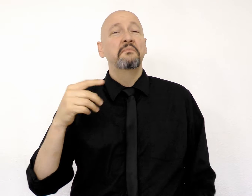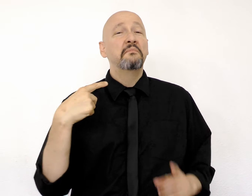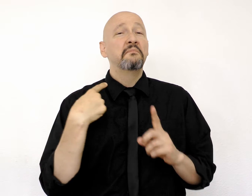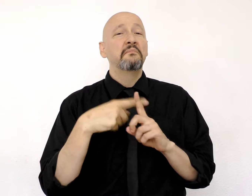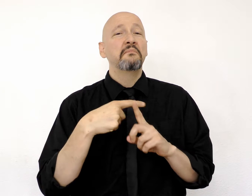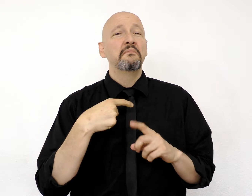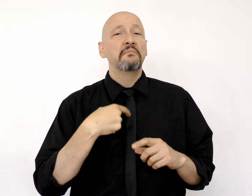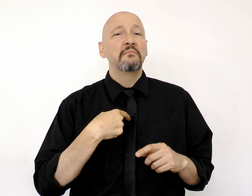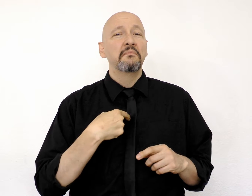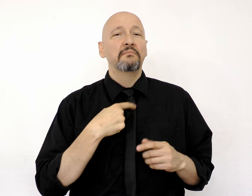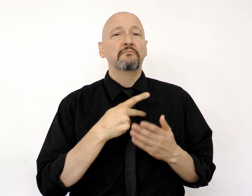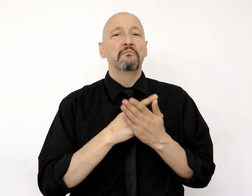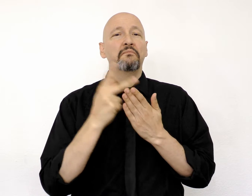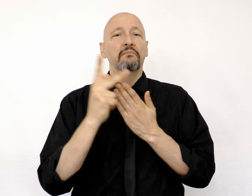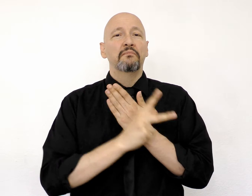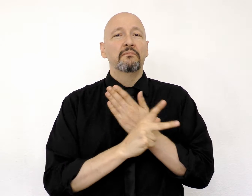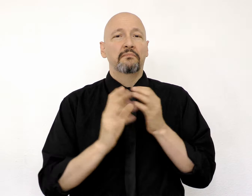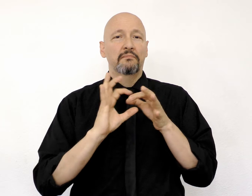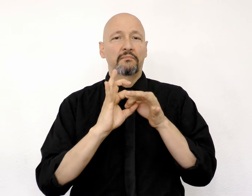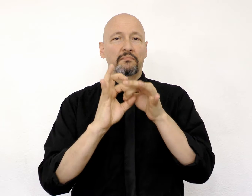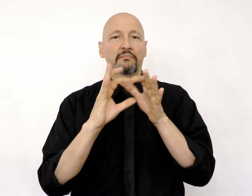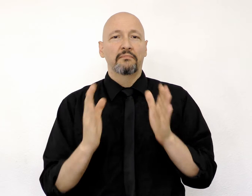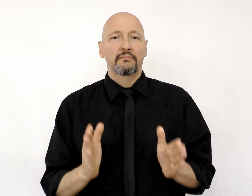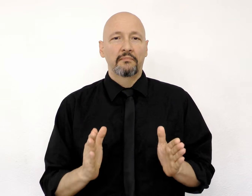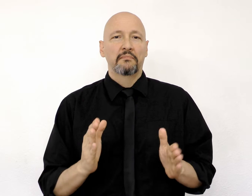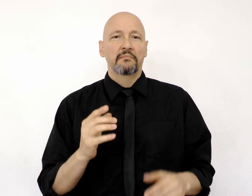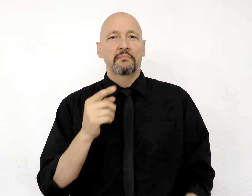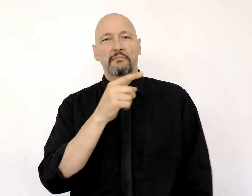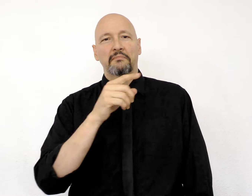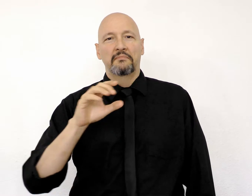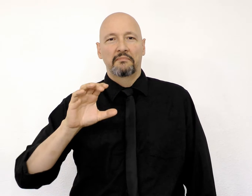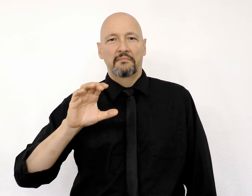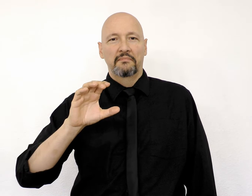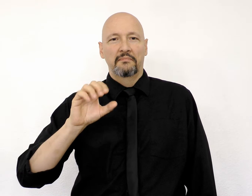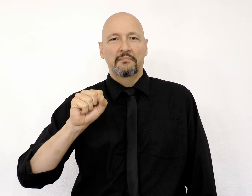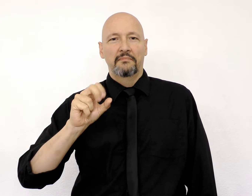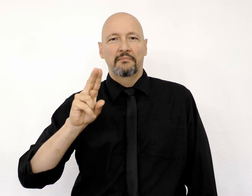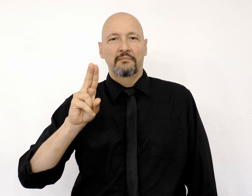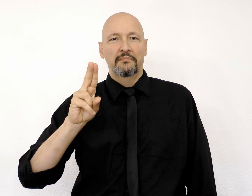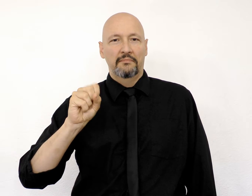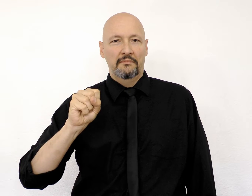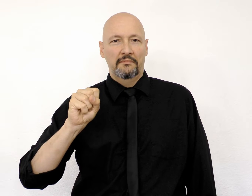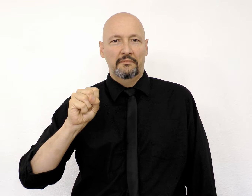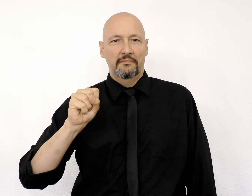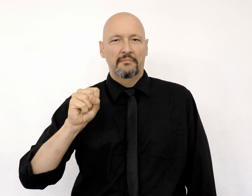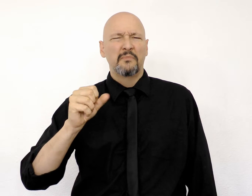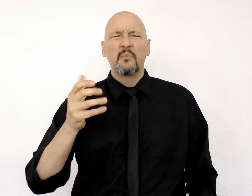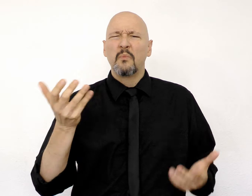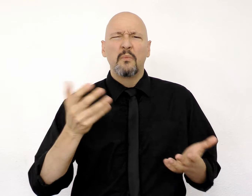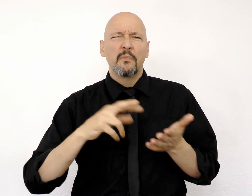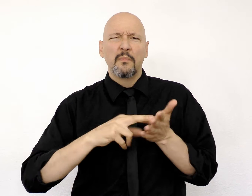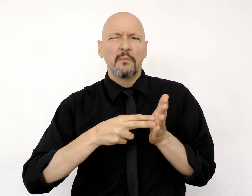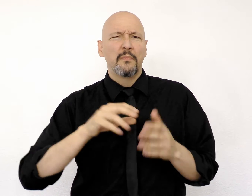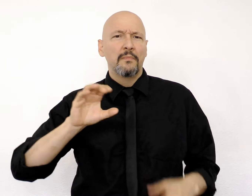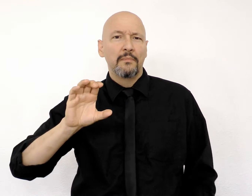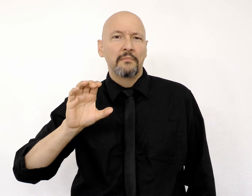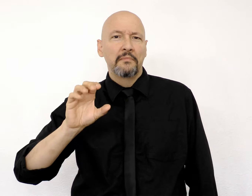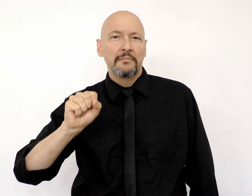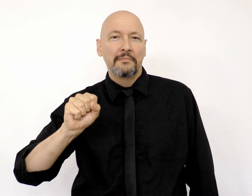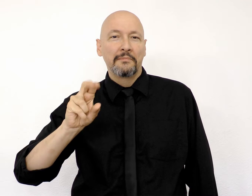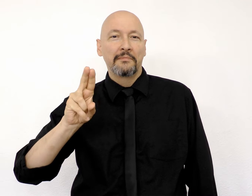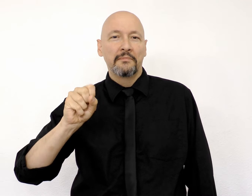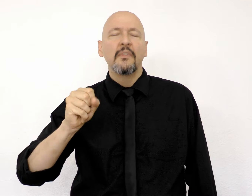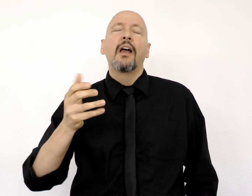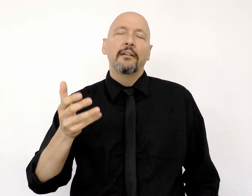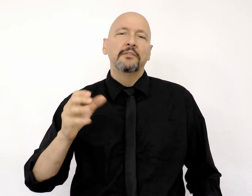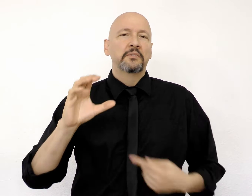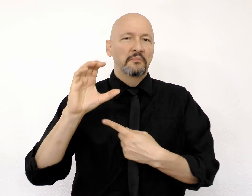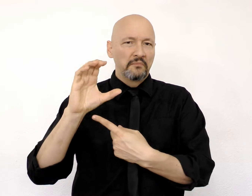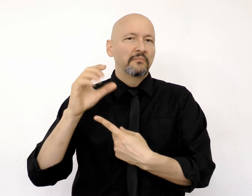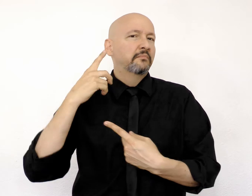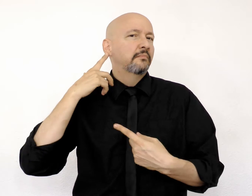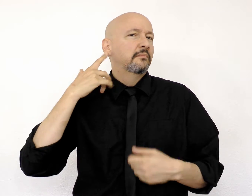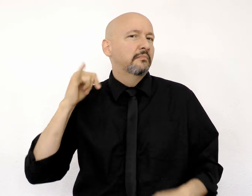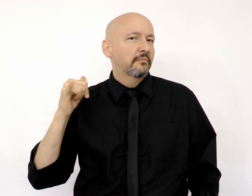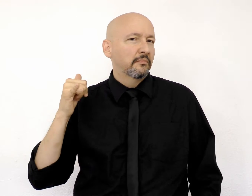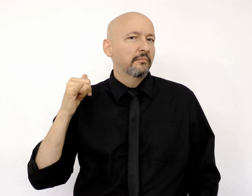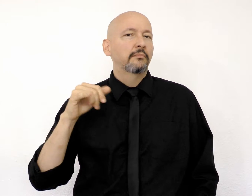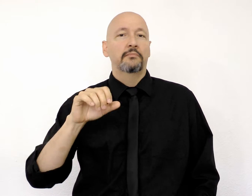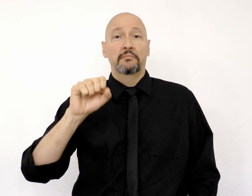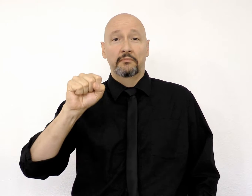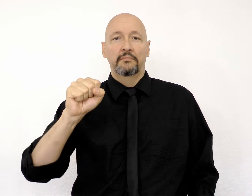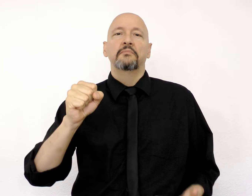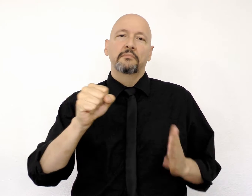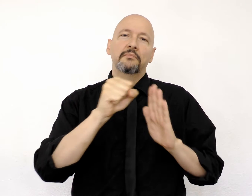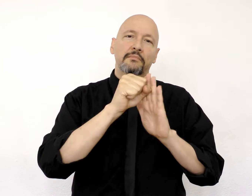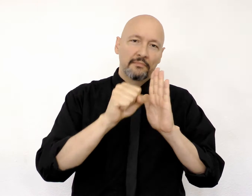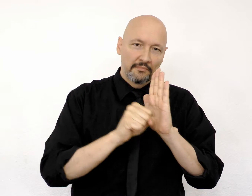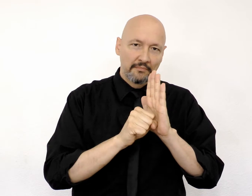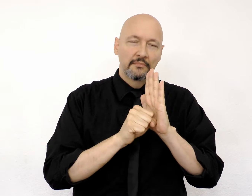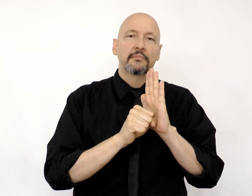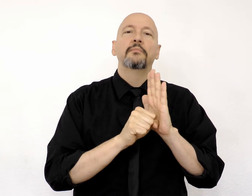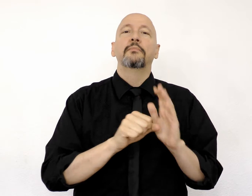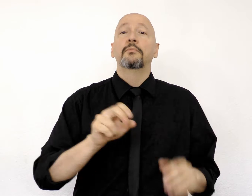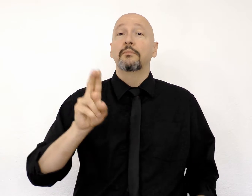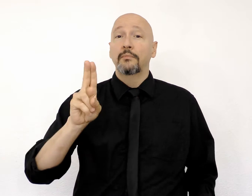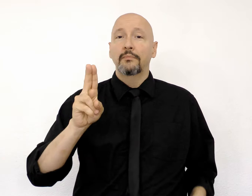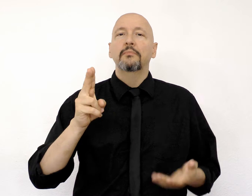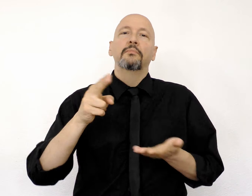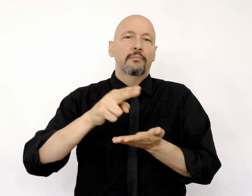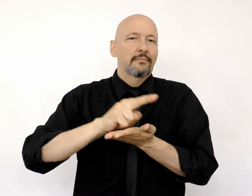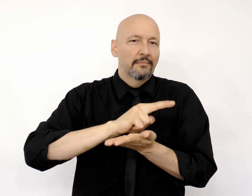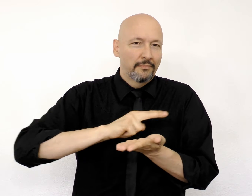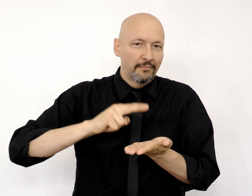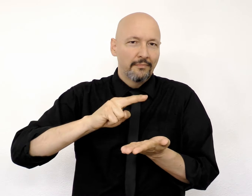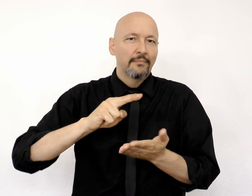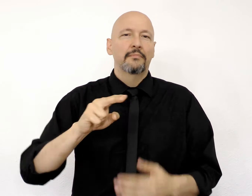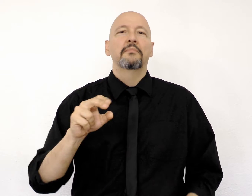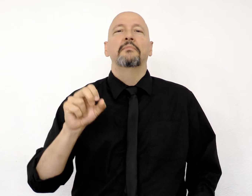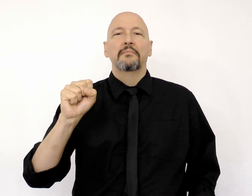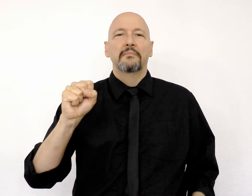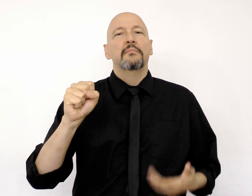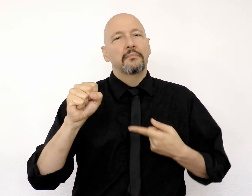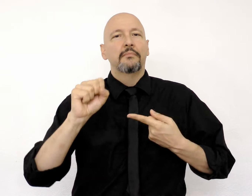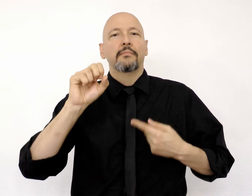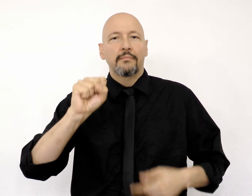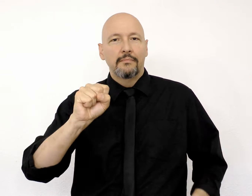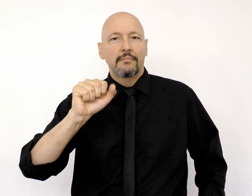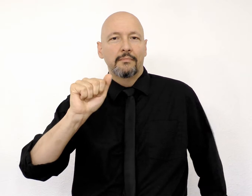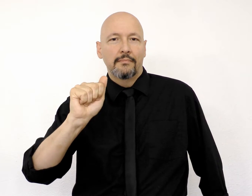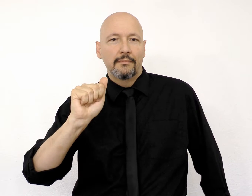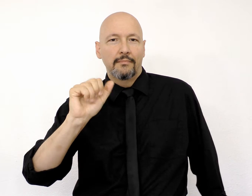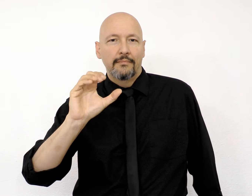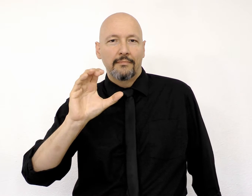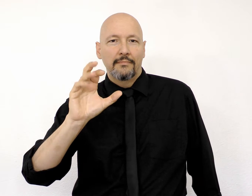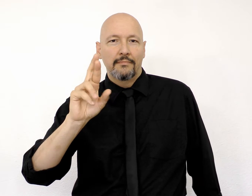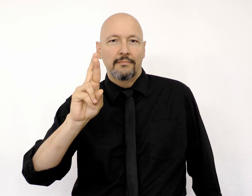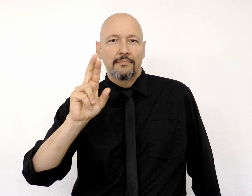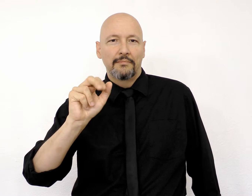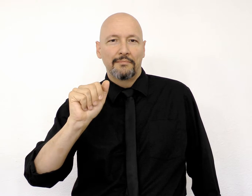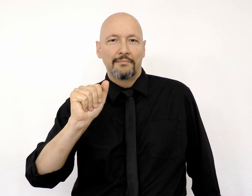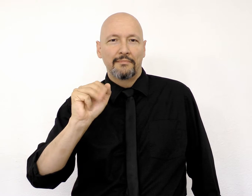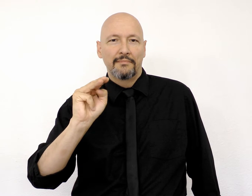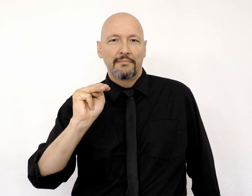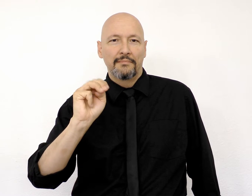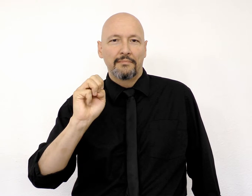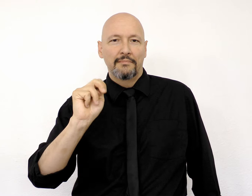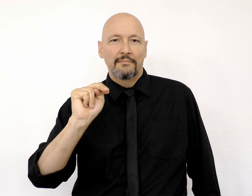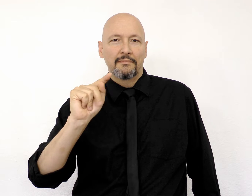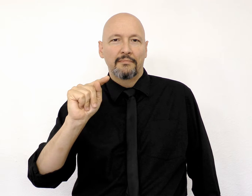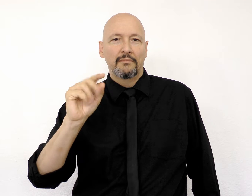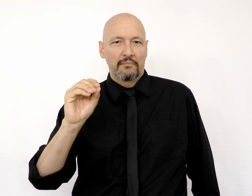Plus I'm program coordinator at CSUS. C = California, S = State, U = University, S = Sacramento.